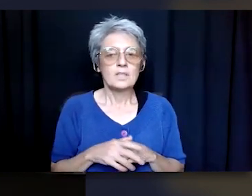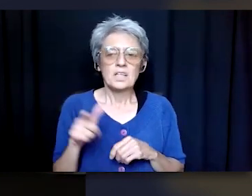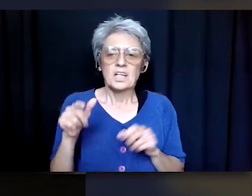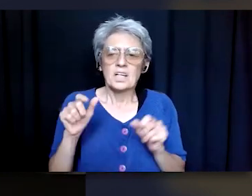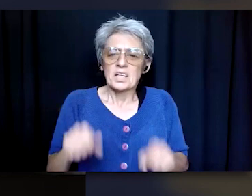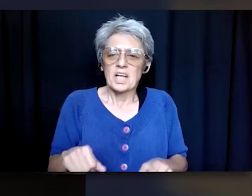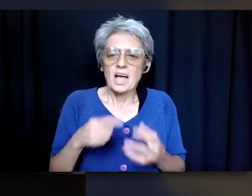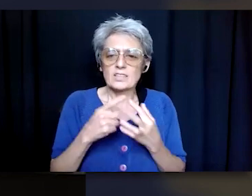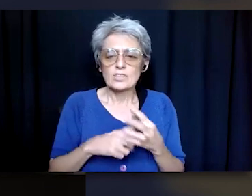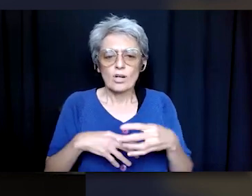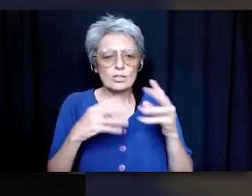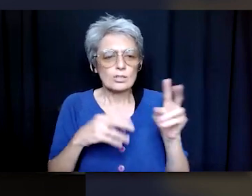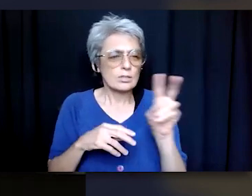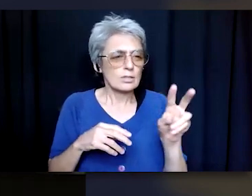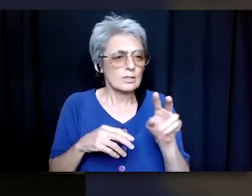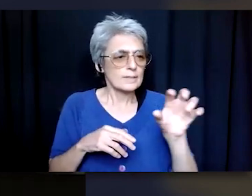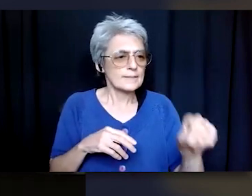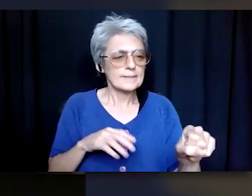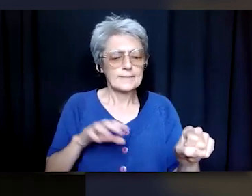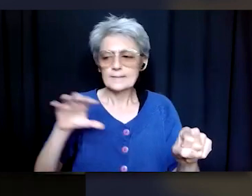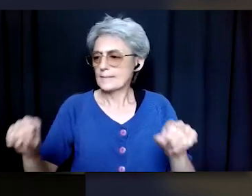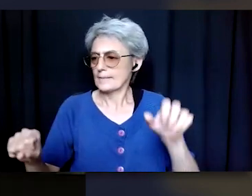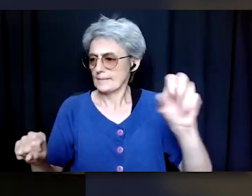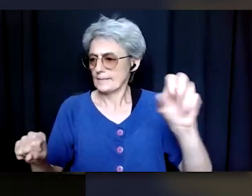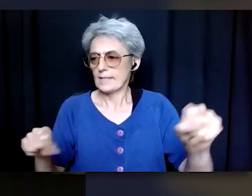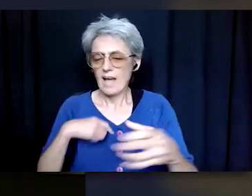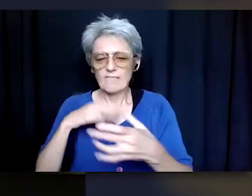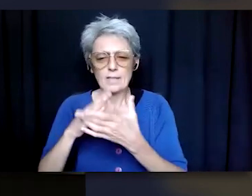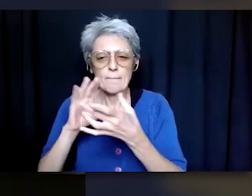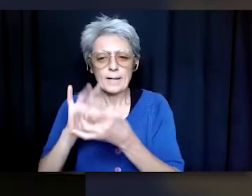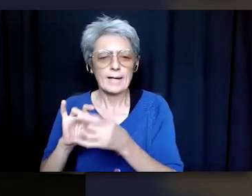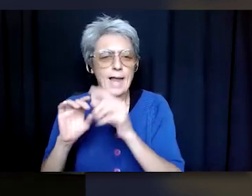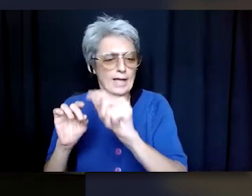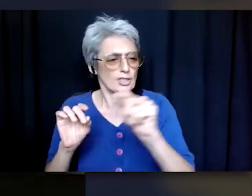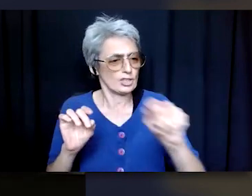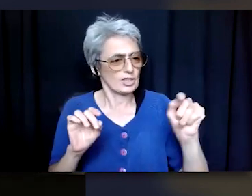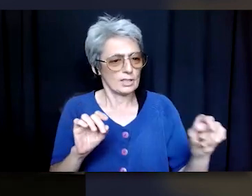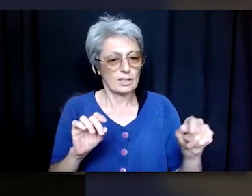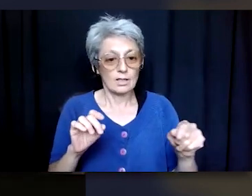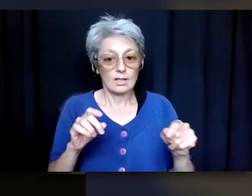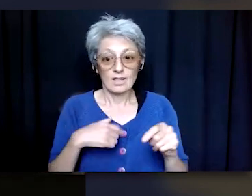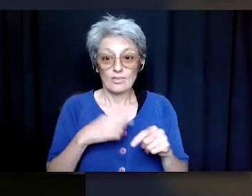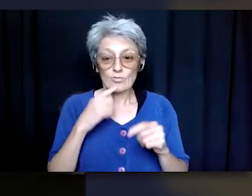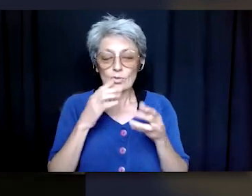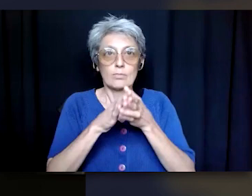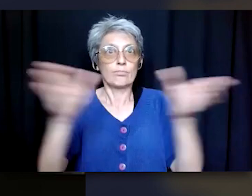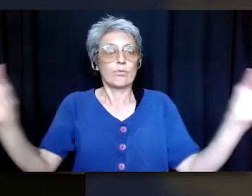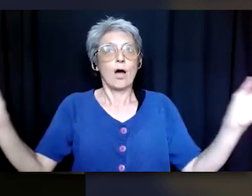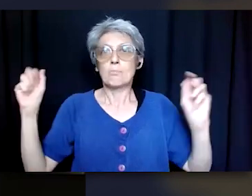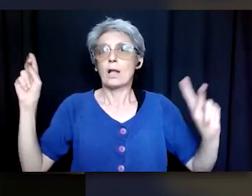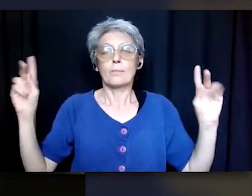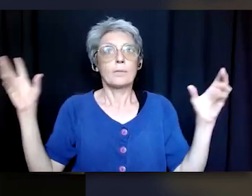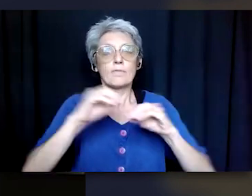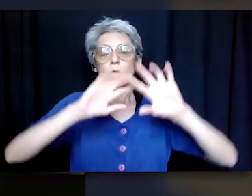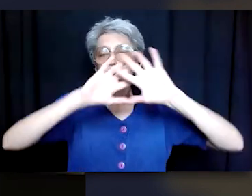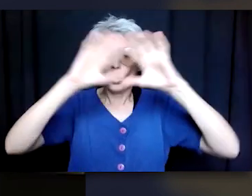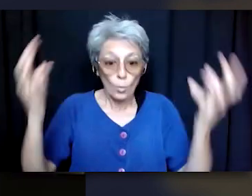relational belonging within this wide network as you’re contributing stuff out there. Fabulous,